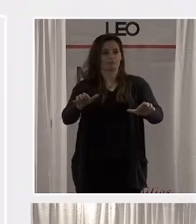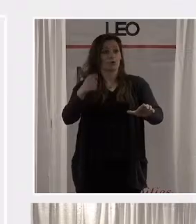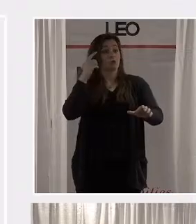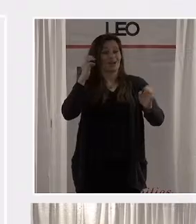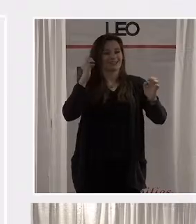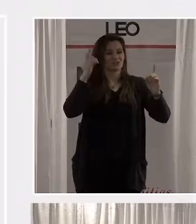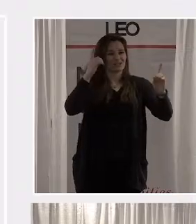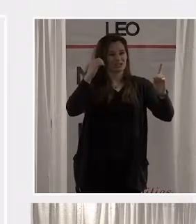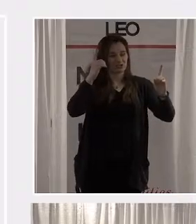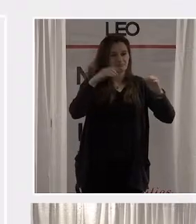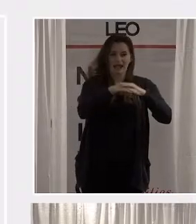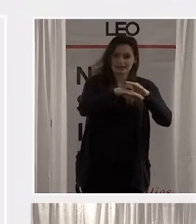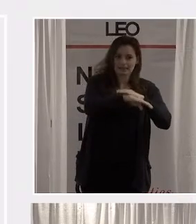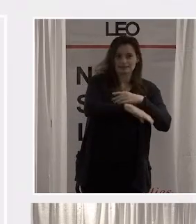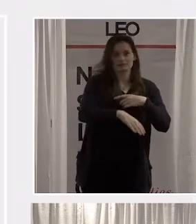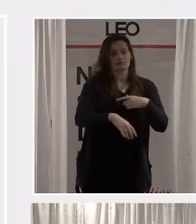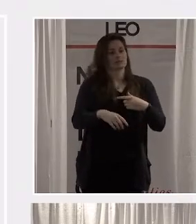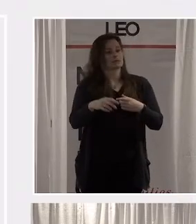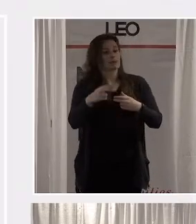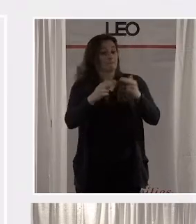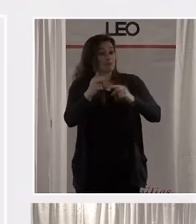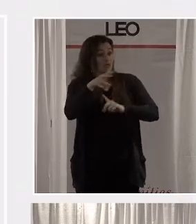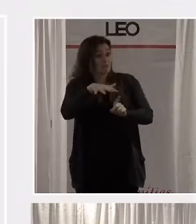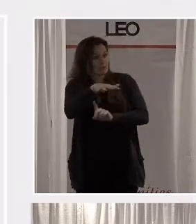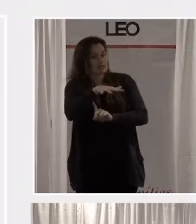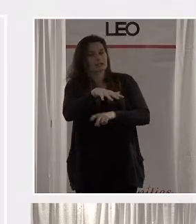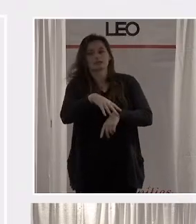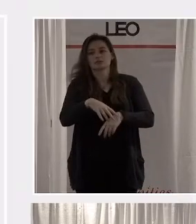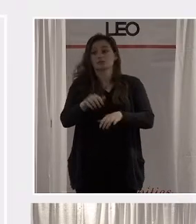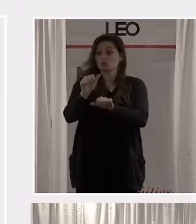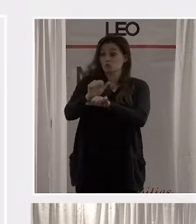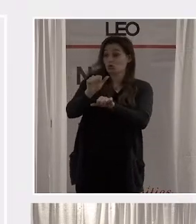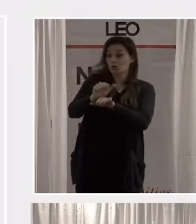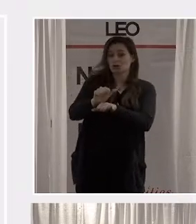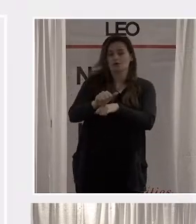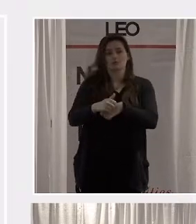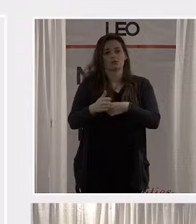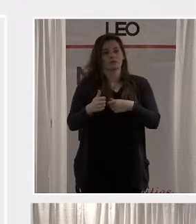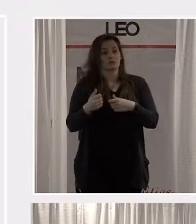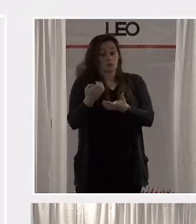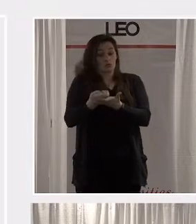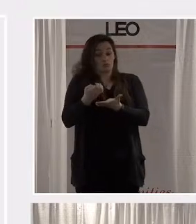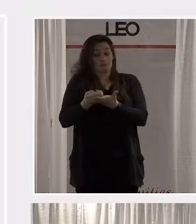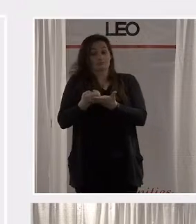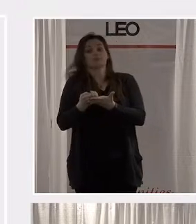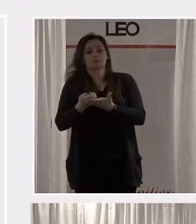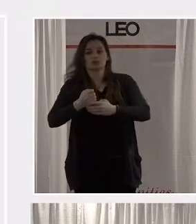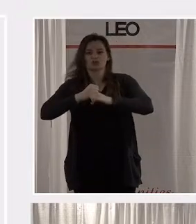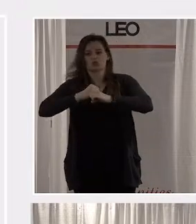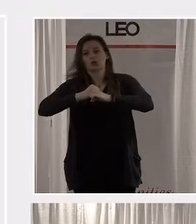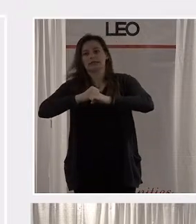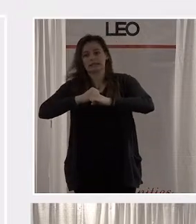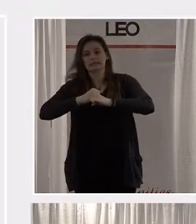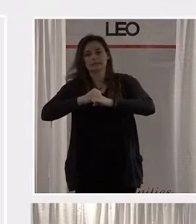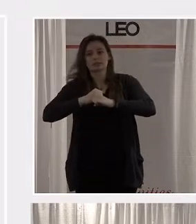THE BUILT ENVIRONMENT, EMPLOYMENT, ECONOMIC SECURITY, GOODS AND SERVICES,